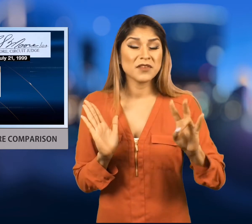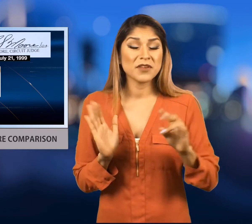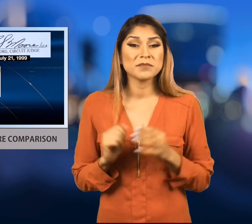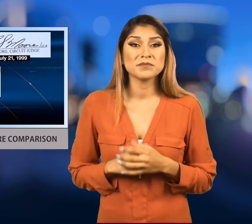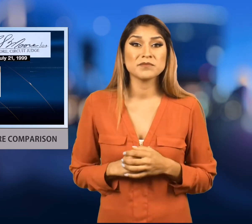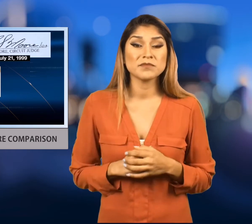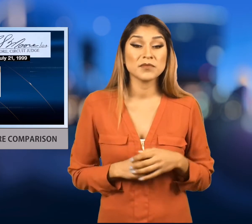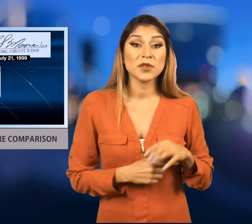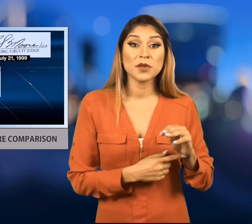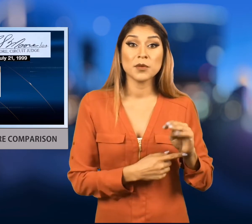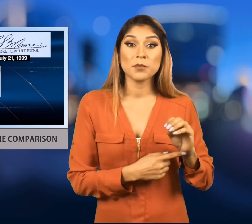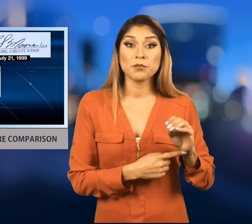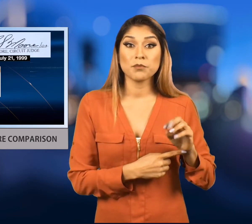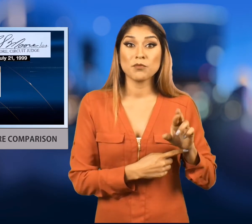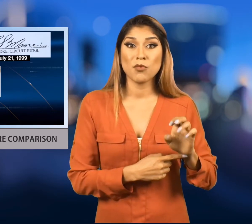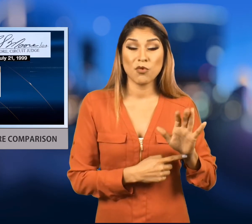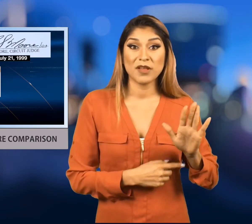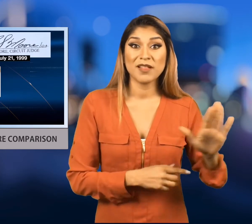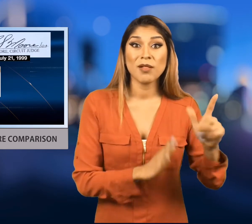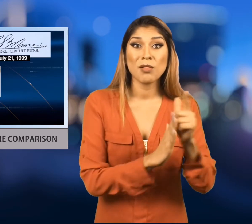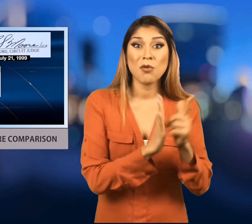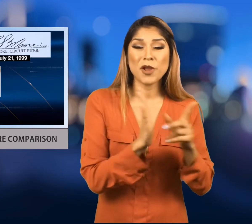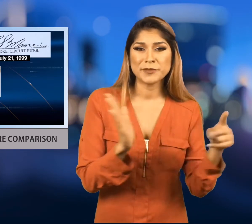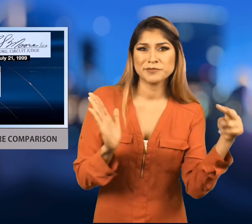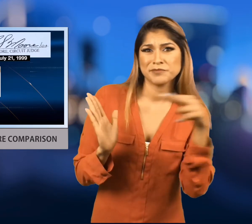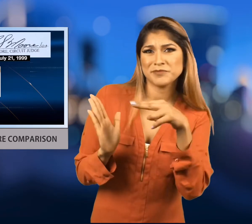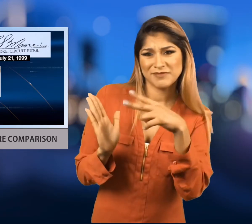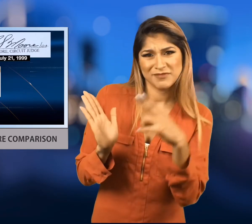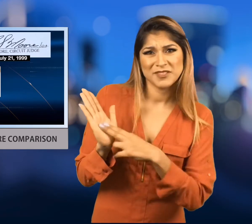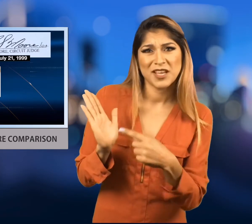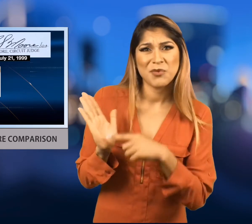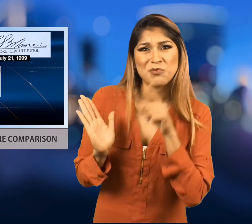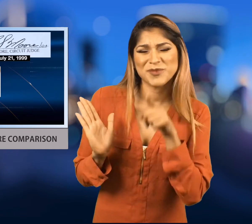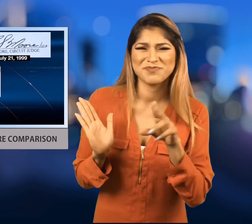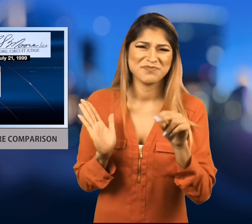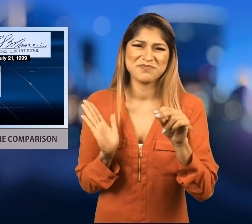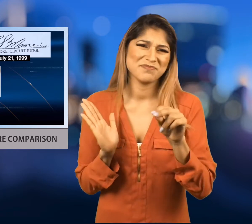Moore's attorney cast doubt on that signature.